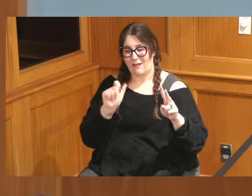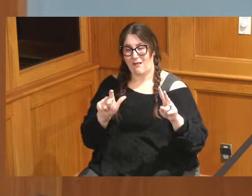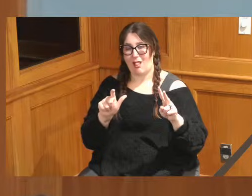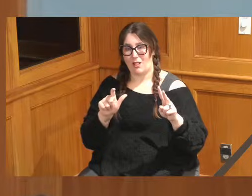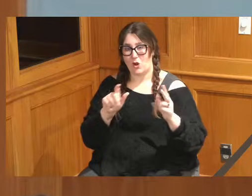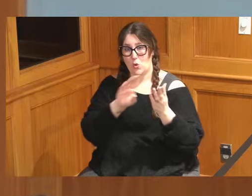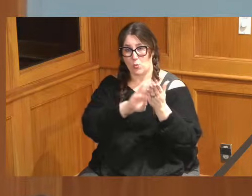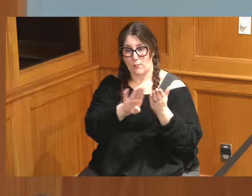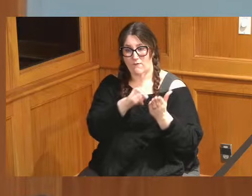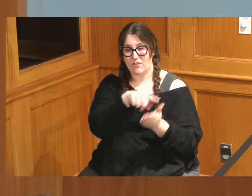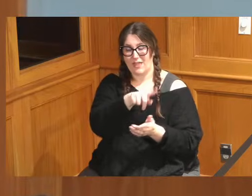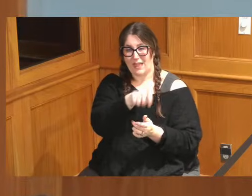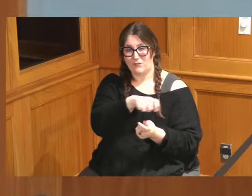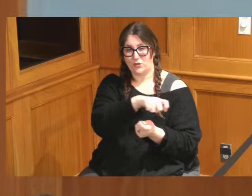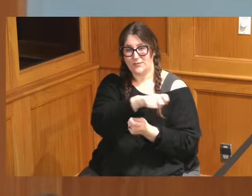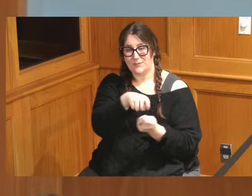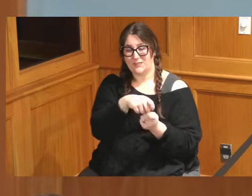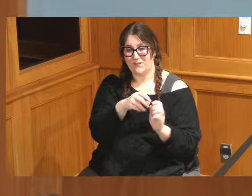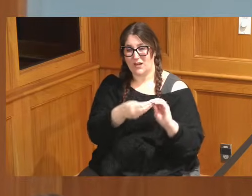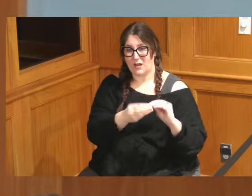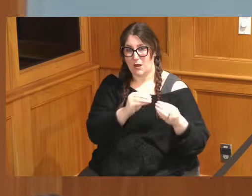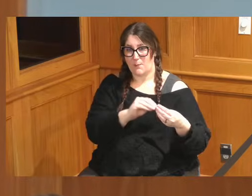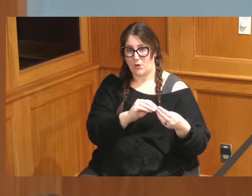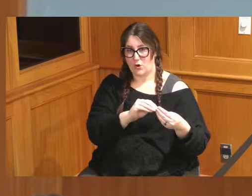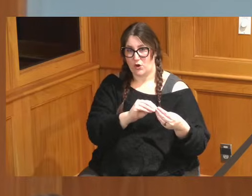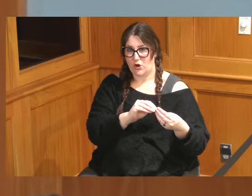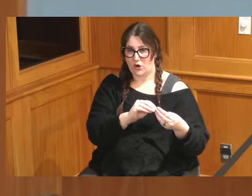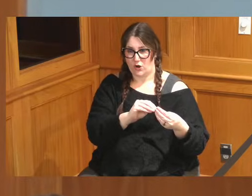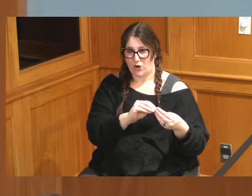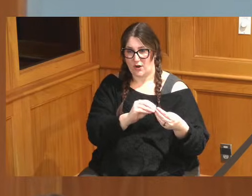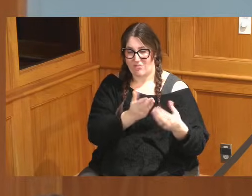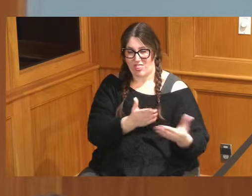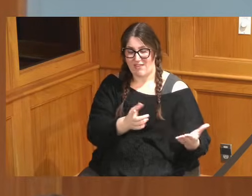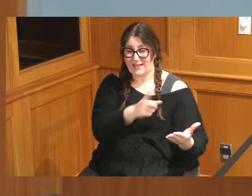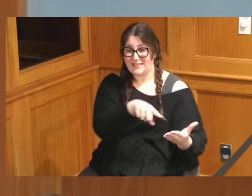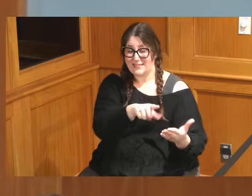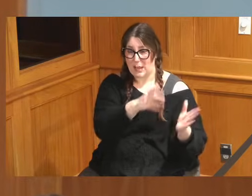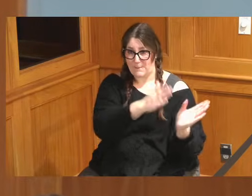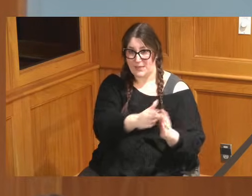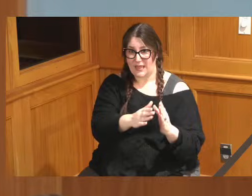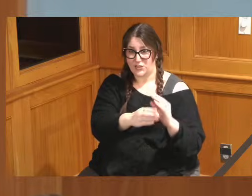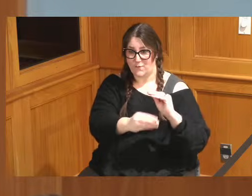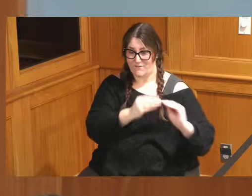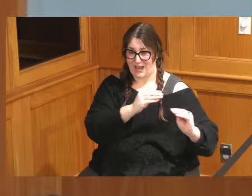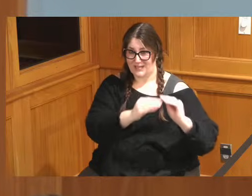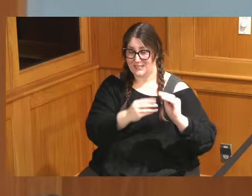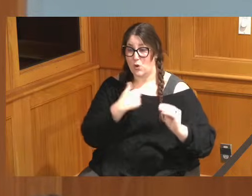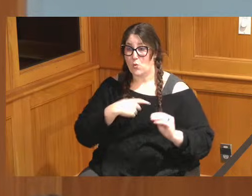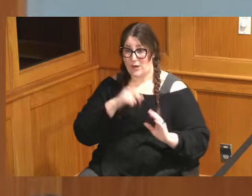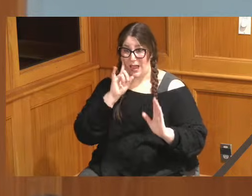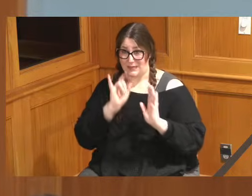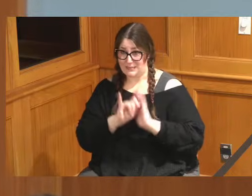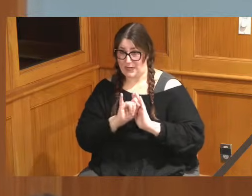they have to do a certain number of defects that they will fix. We've identified those defects. Uh,